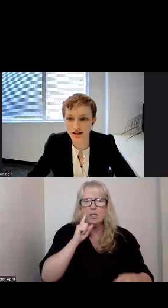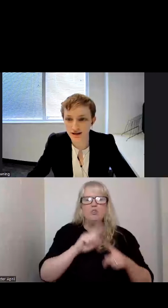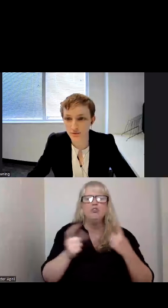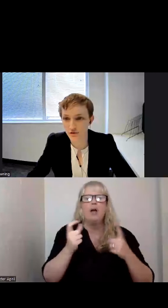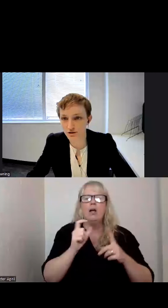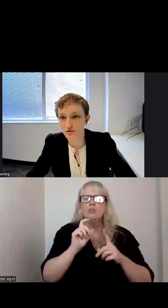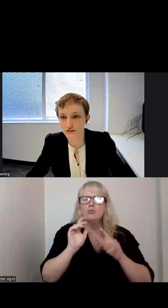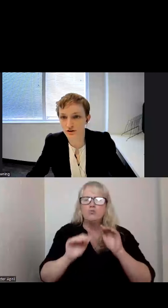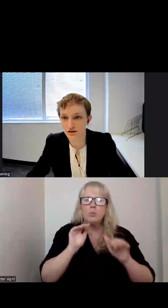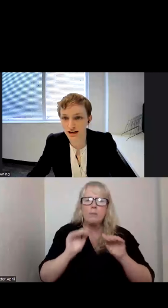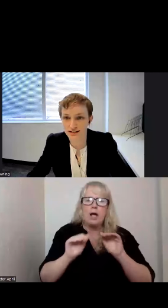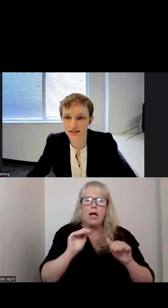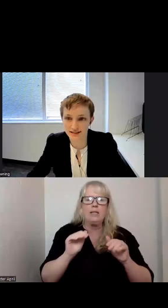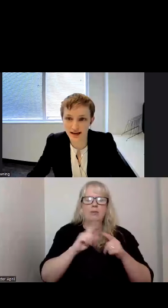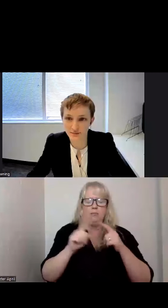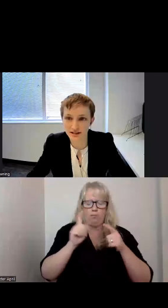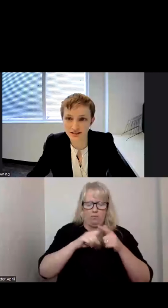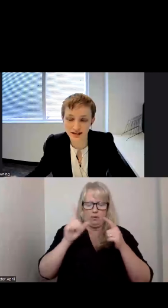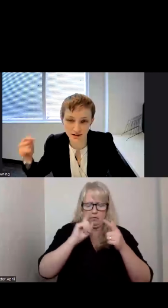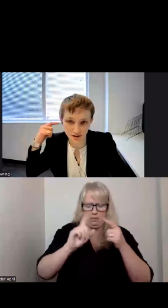BEFORE WE MOVE INTO THE NEXT SEGMENTS HERE.